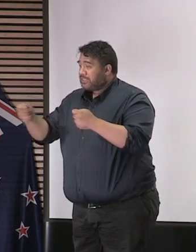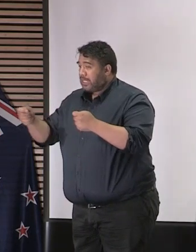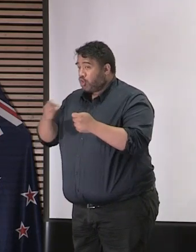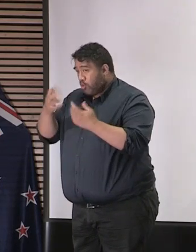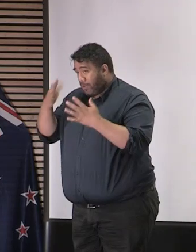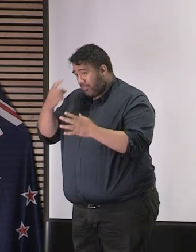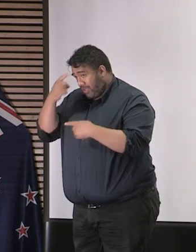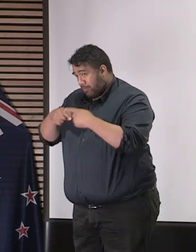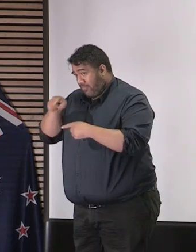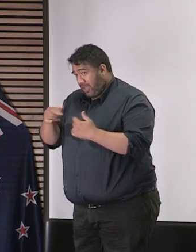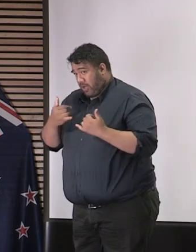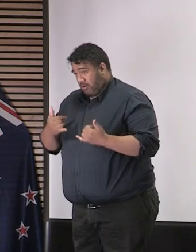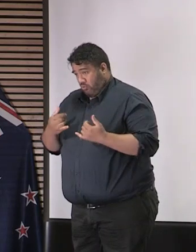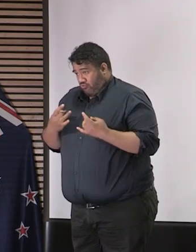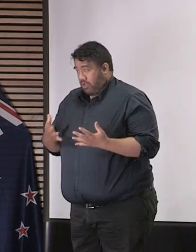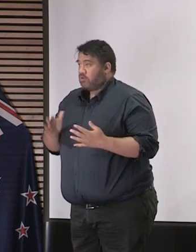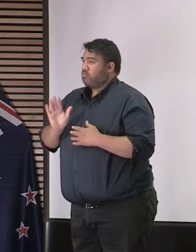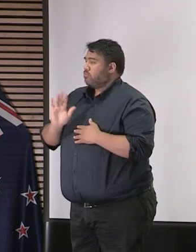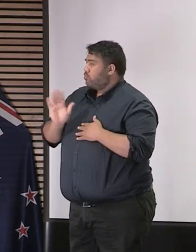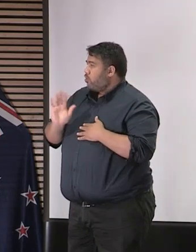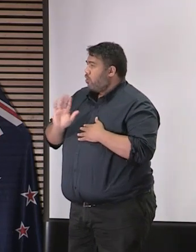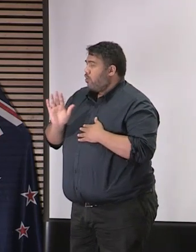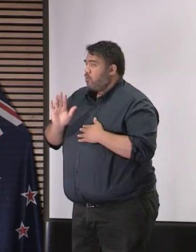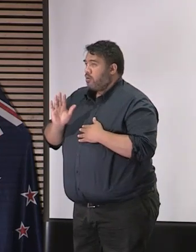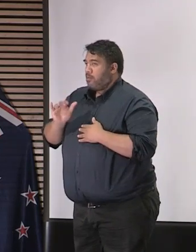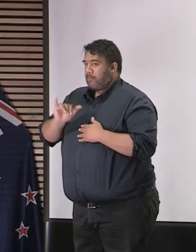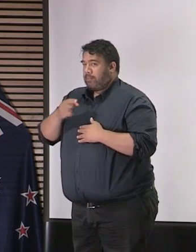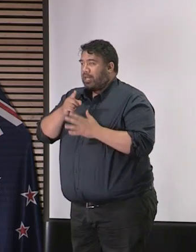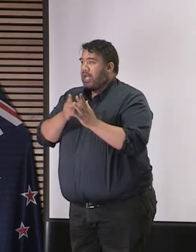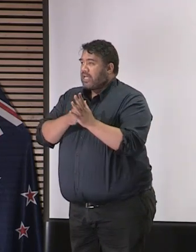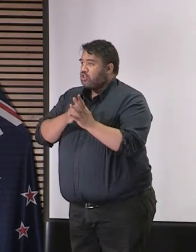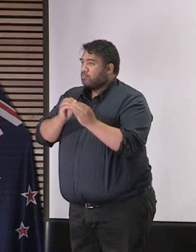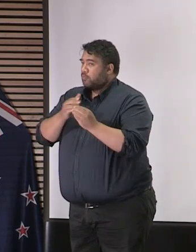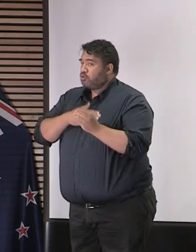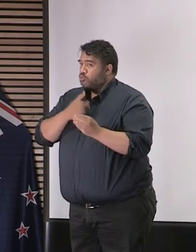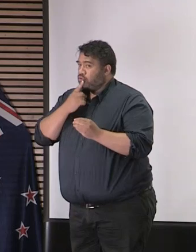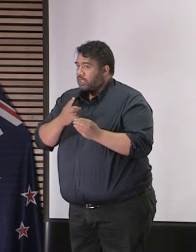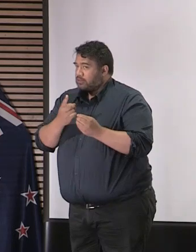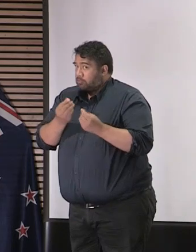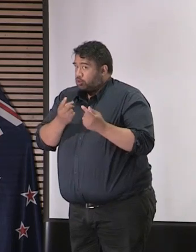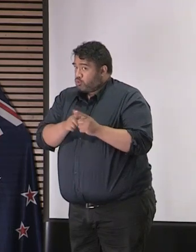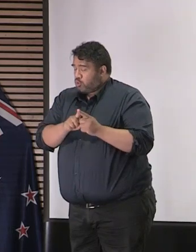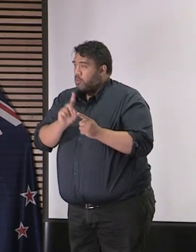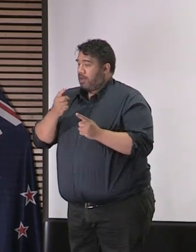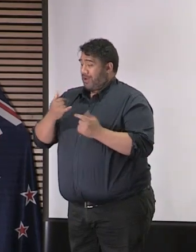around whether or not you are considering extending the lockdown at this stage? PRIME MINISTER JACINDA No When will you be able to